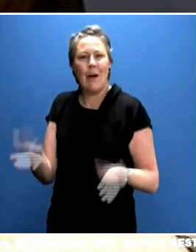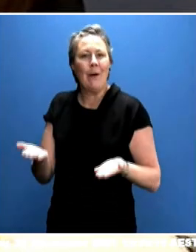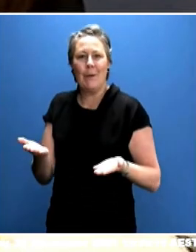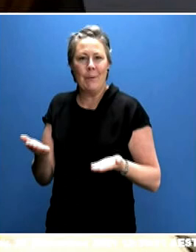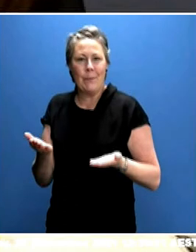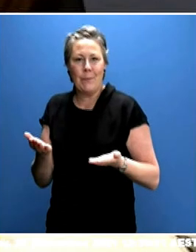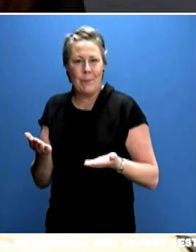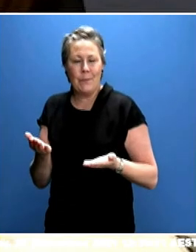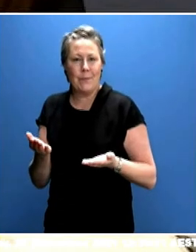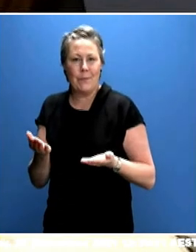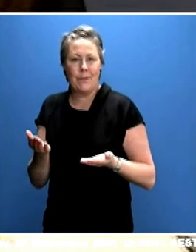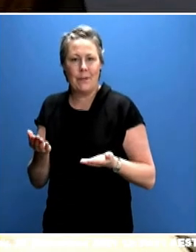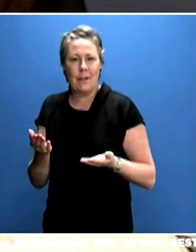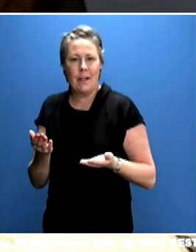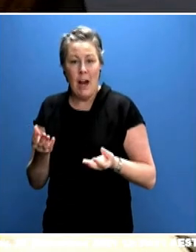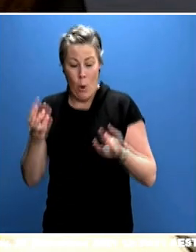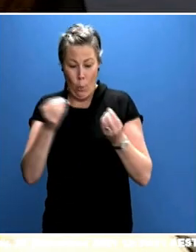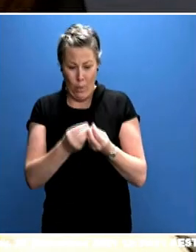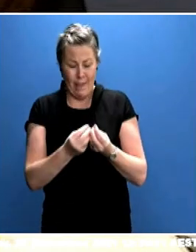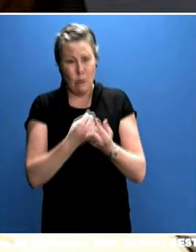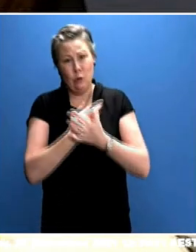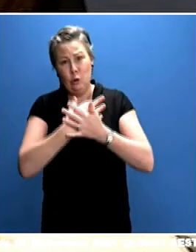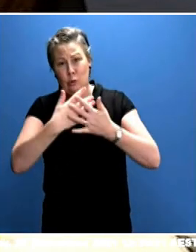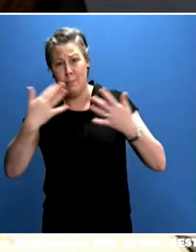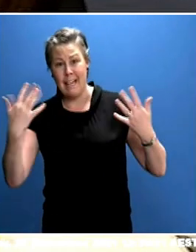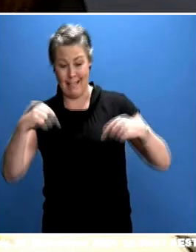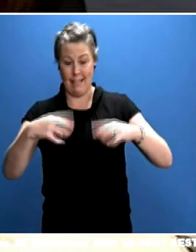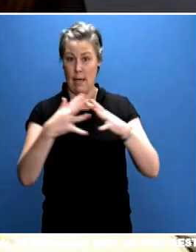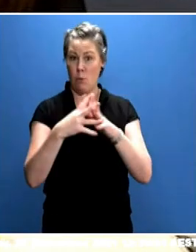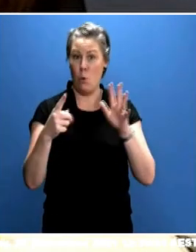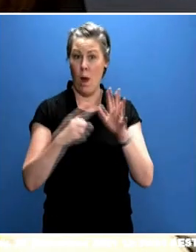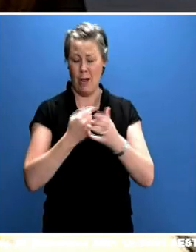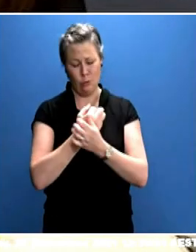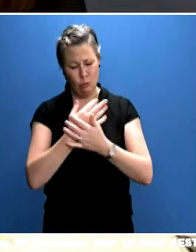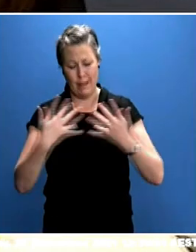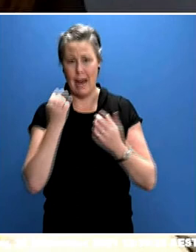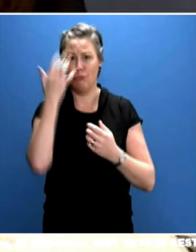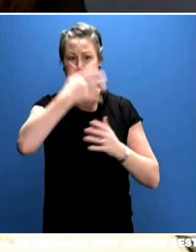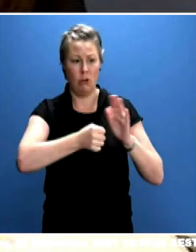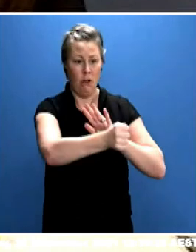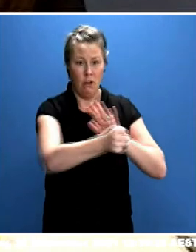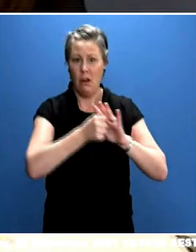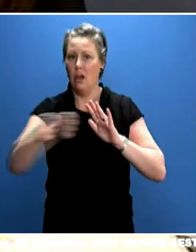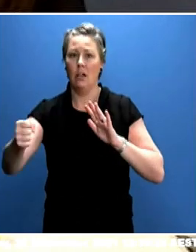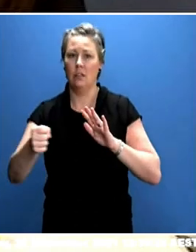and the number of kids in out-of-home care in Western Australia is testament to that. They've been an abject failure.